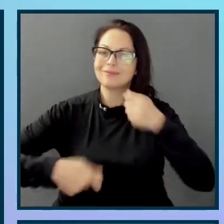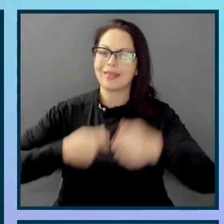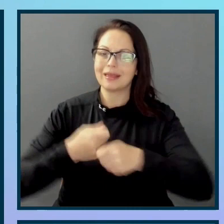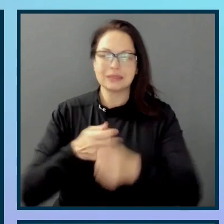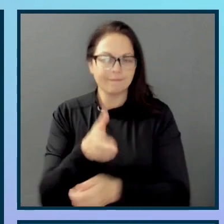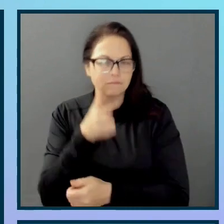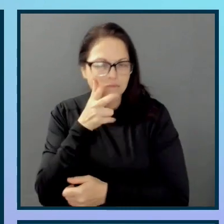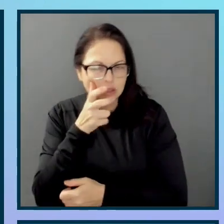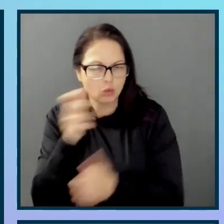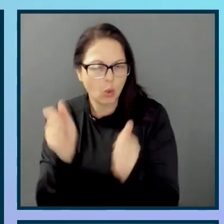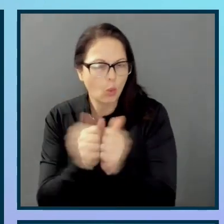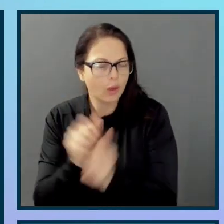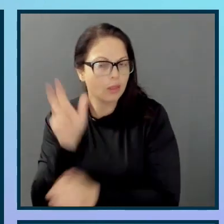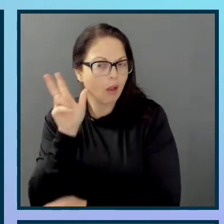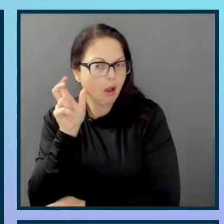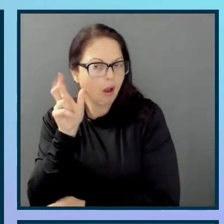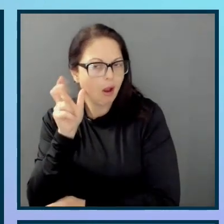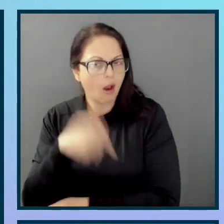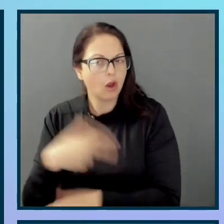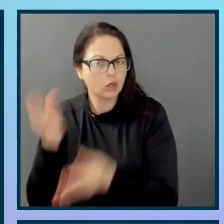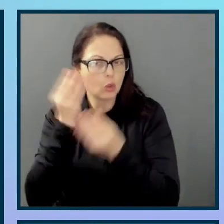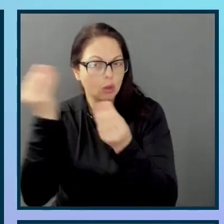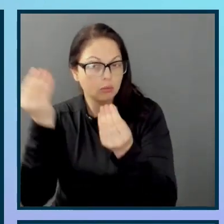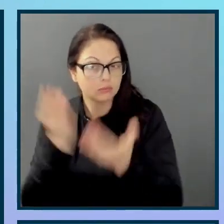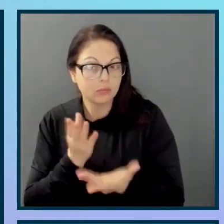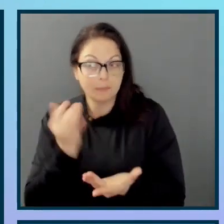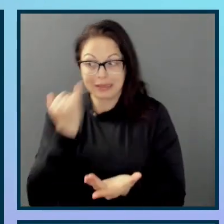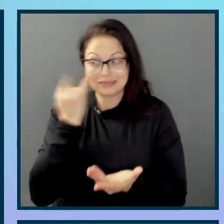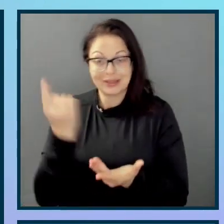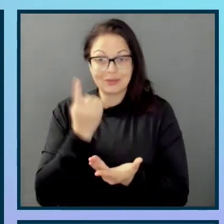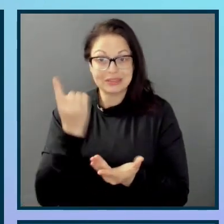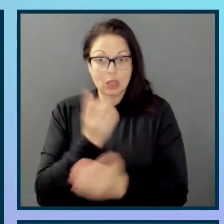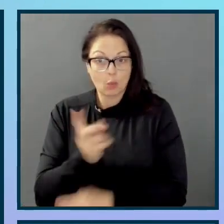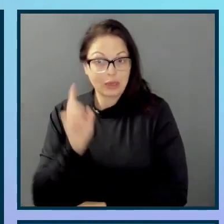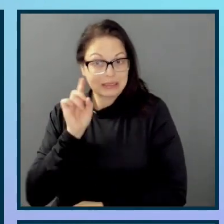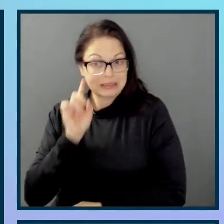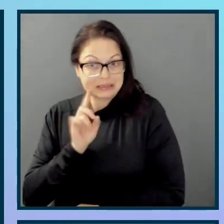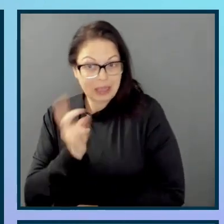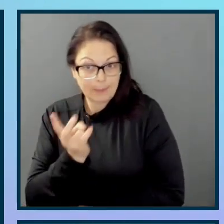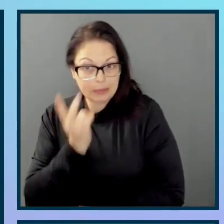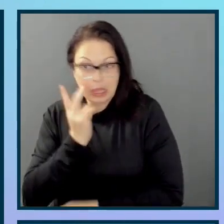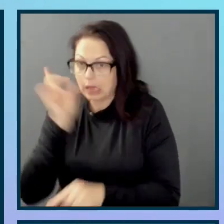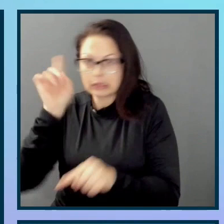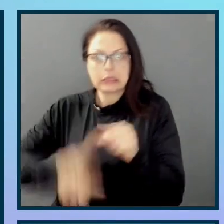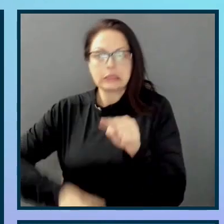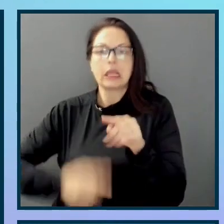because if some of these both blind and deaf, then they won't be able to use it. The braille device needs to be able